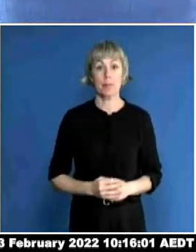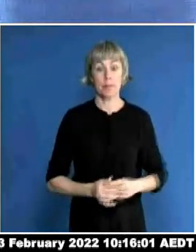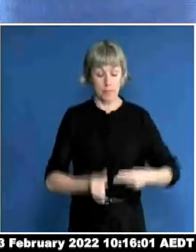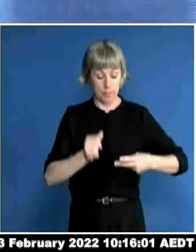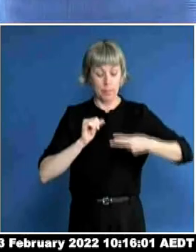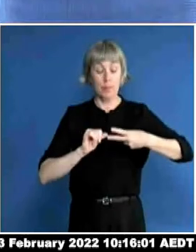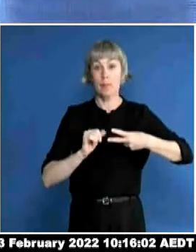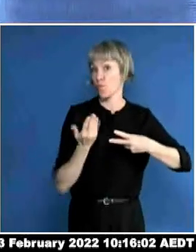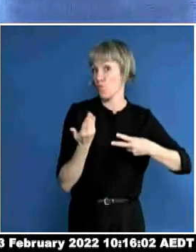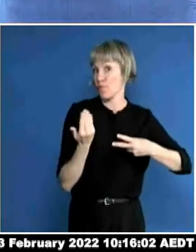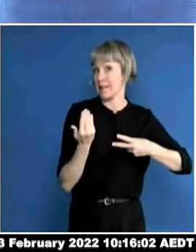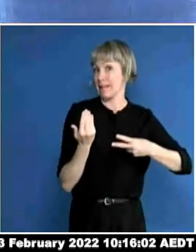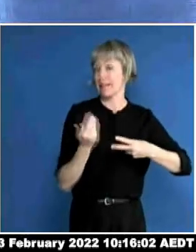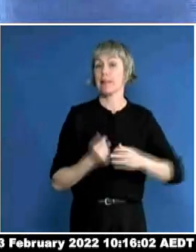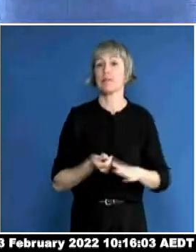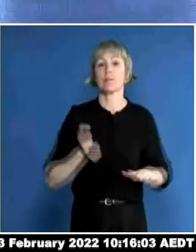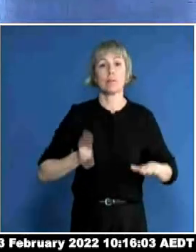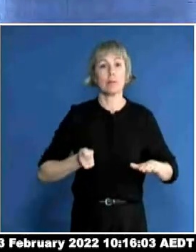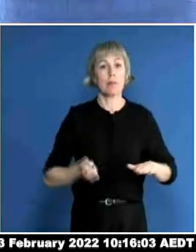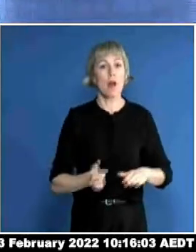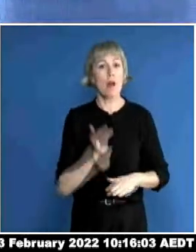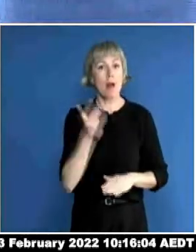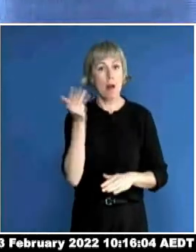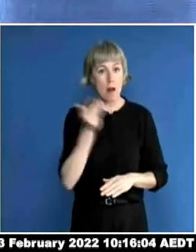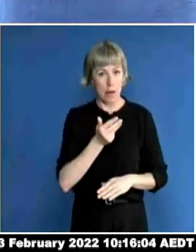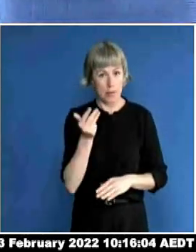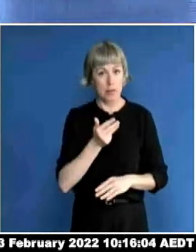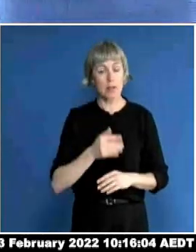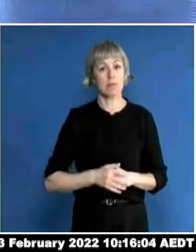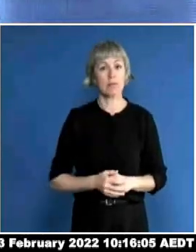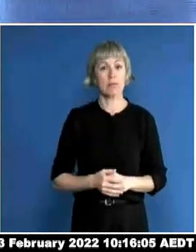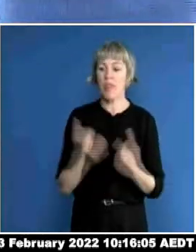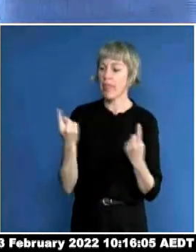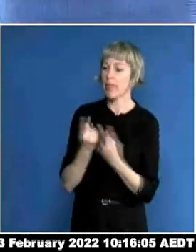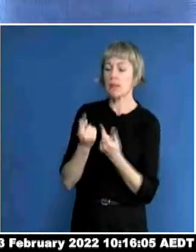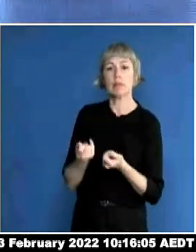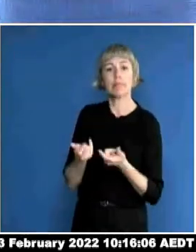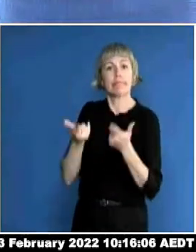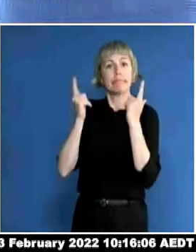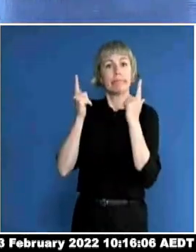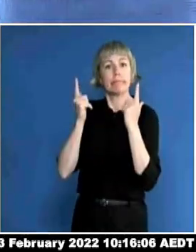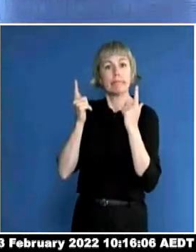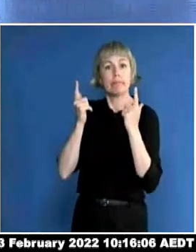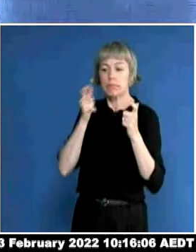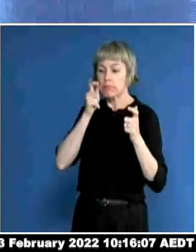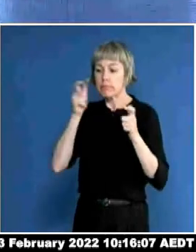Measures taken by employers and regulators to respond to the systemic barriers to open